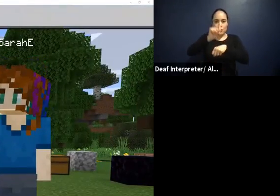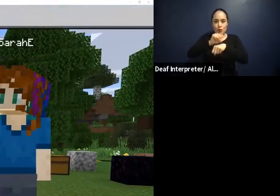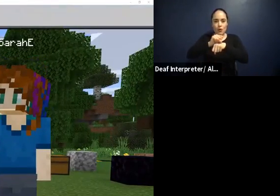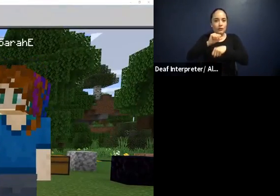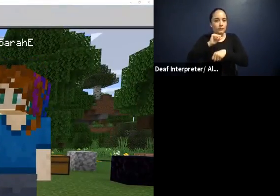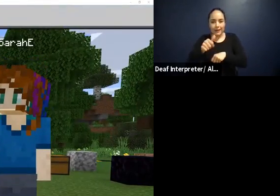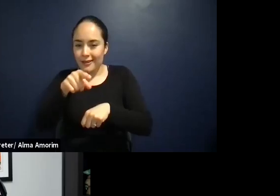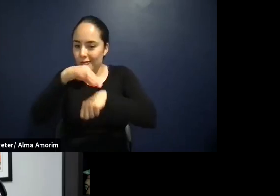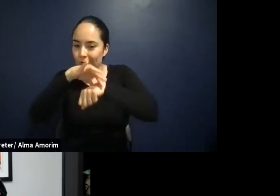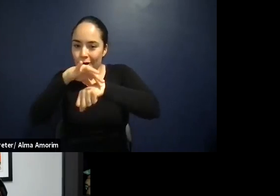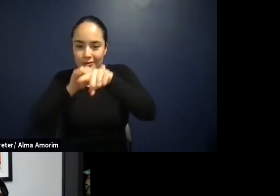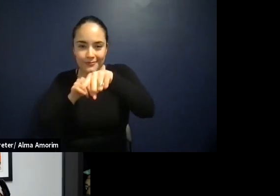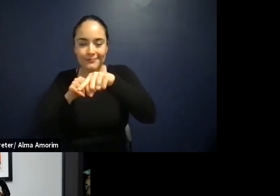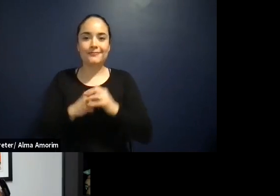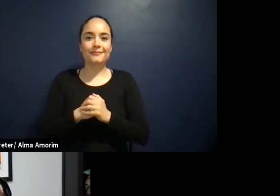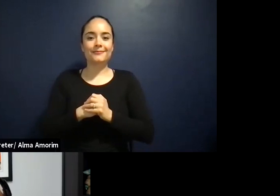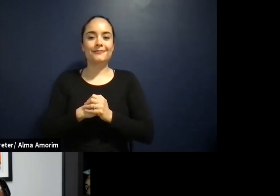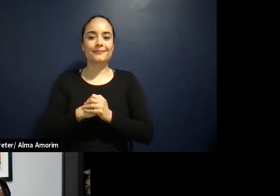So that's my theory. [Kim]: I like it.